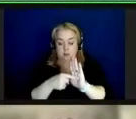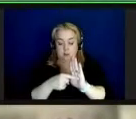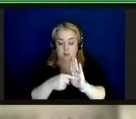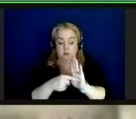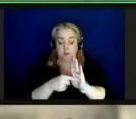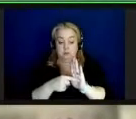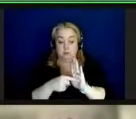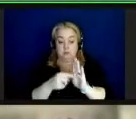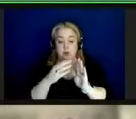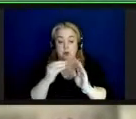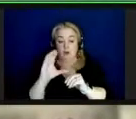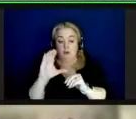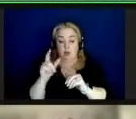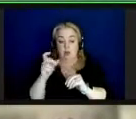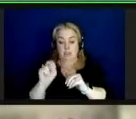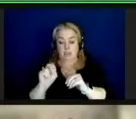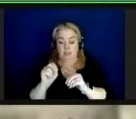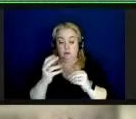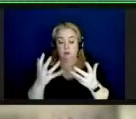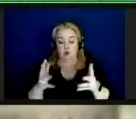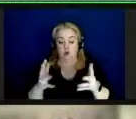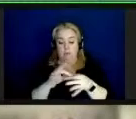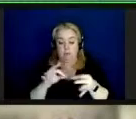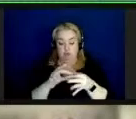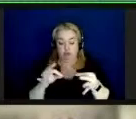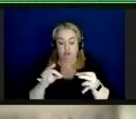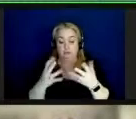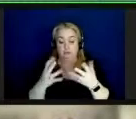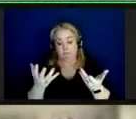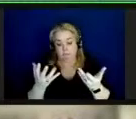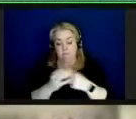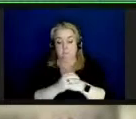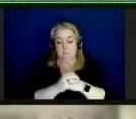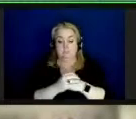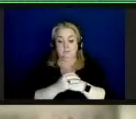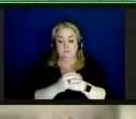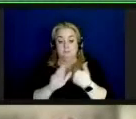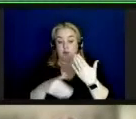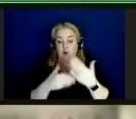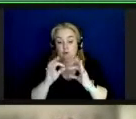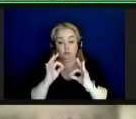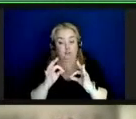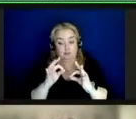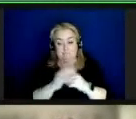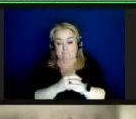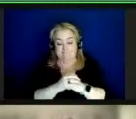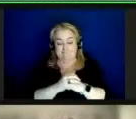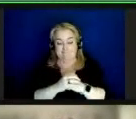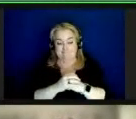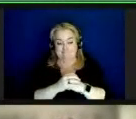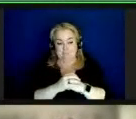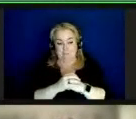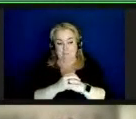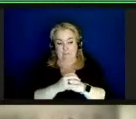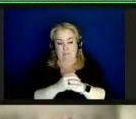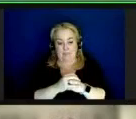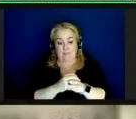SO NOW I'M GONNA DIG INTO